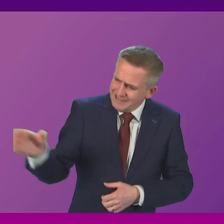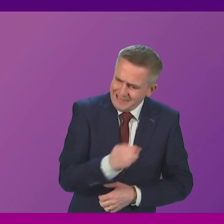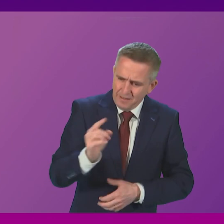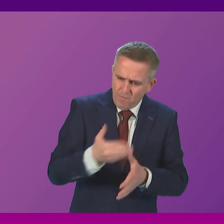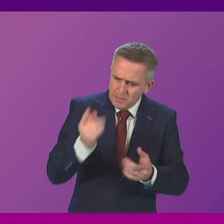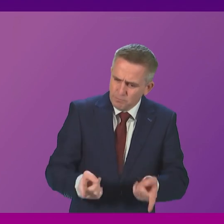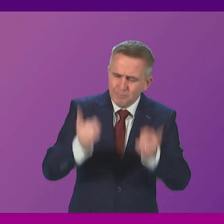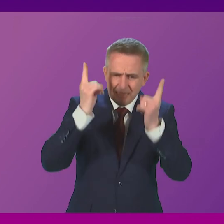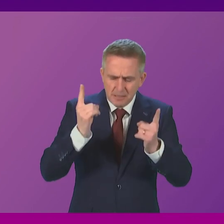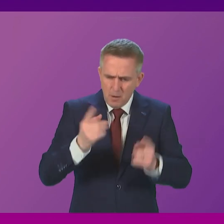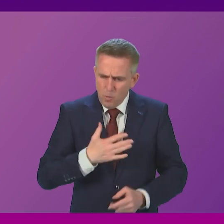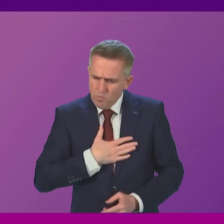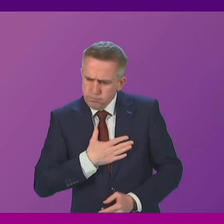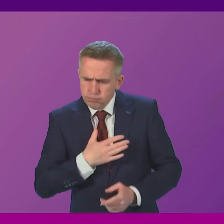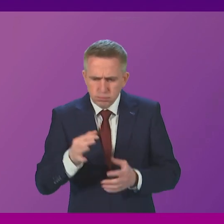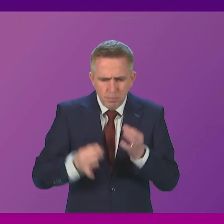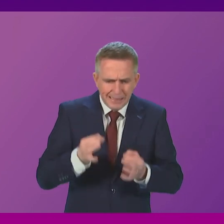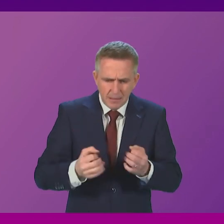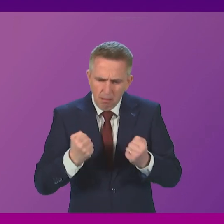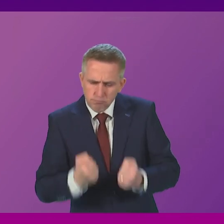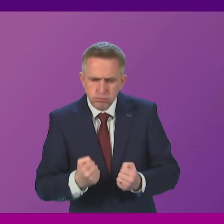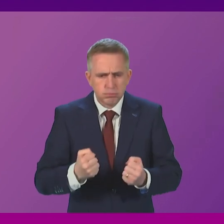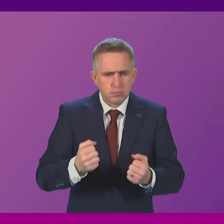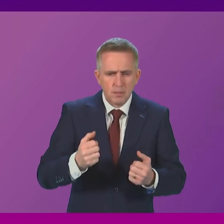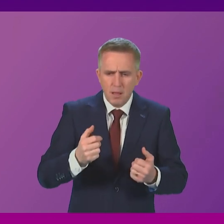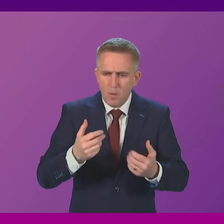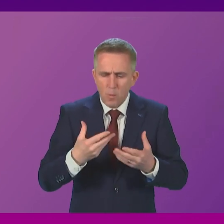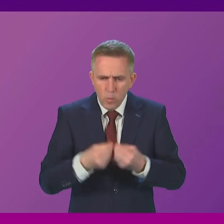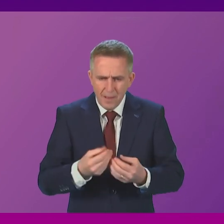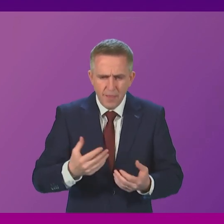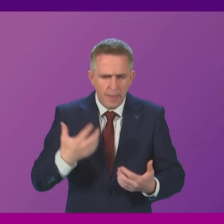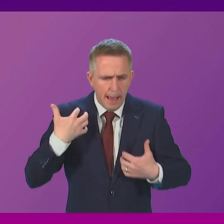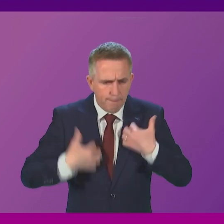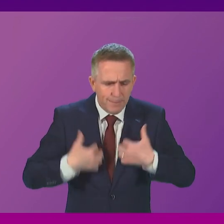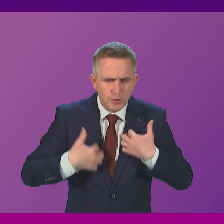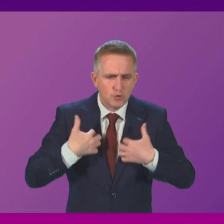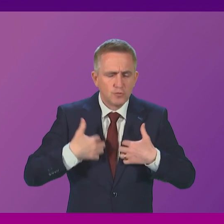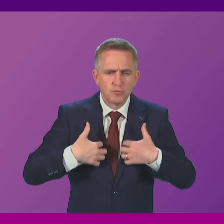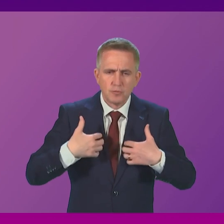will, the belief in our people and our nation and the driving ambition to deliver the change that Scotland needs.